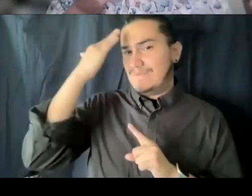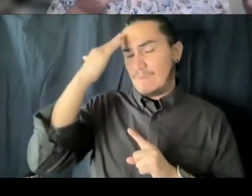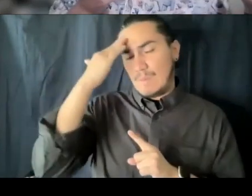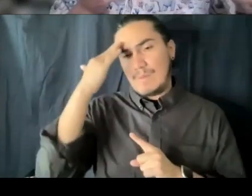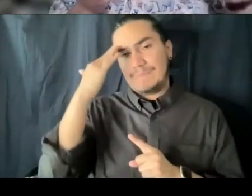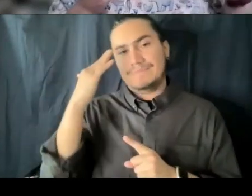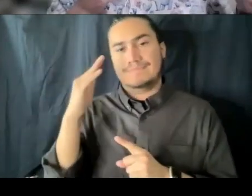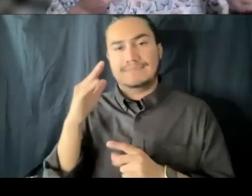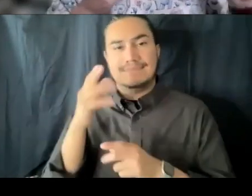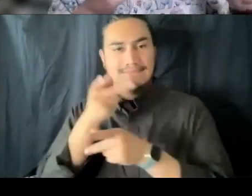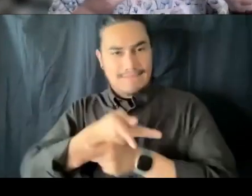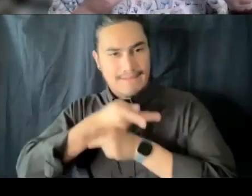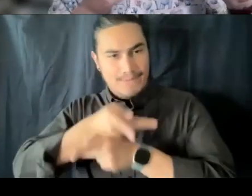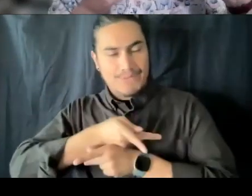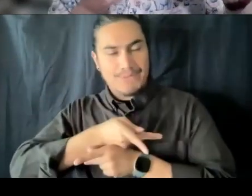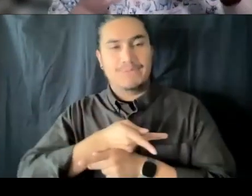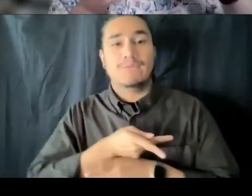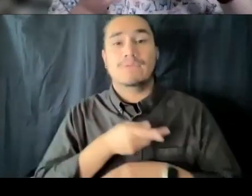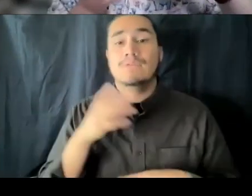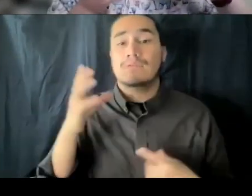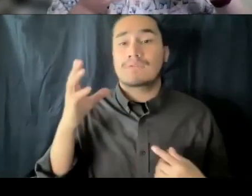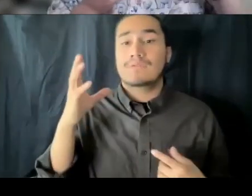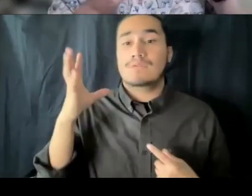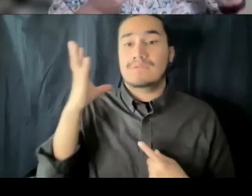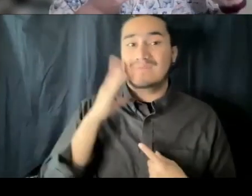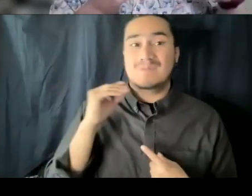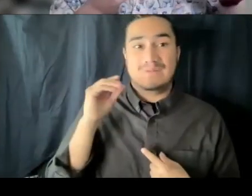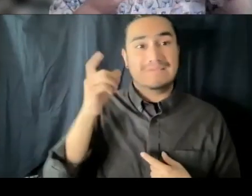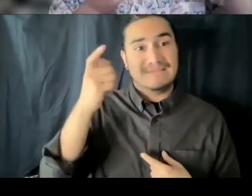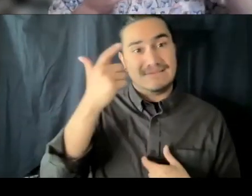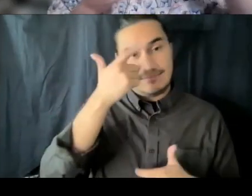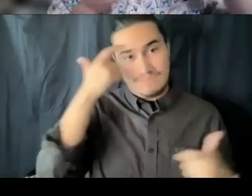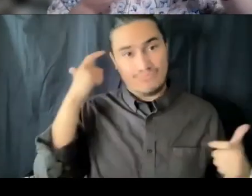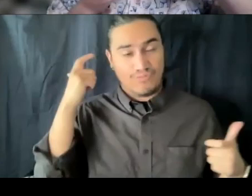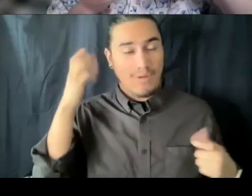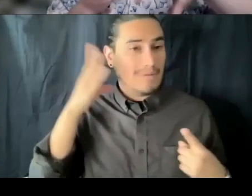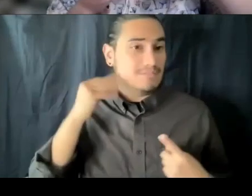trauma, experiences of trauma have impacts on people.